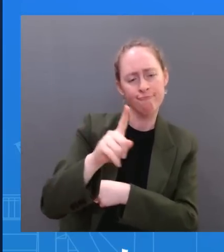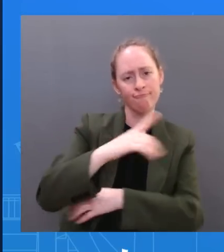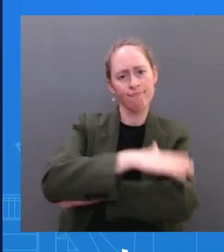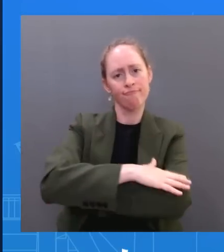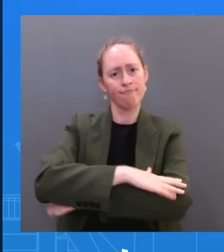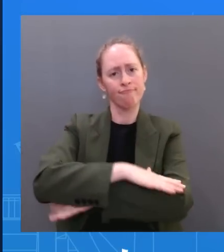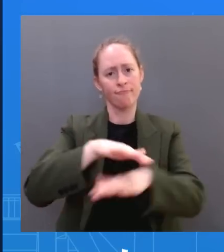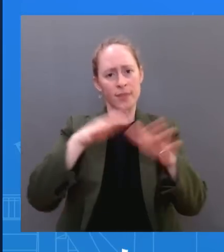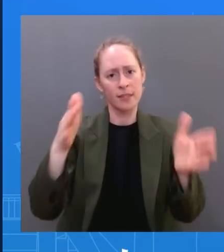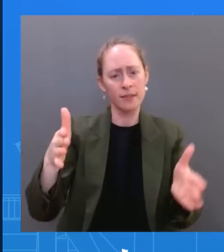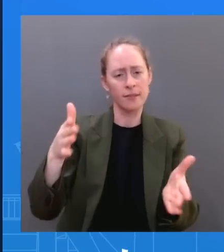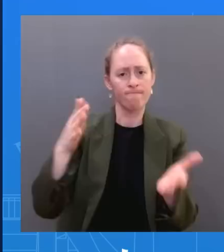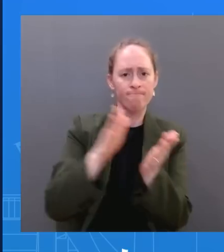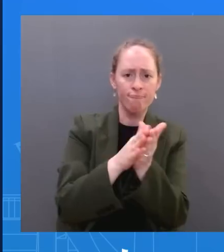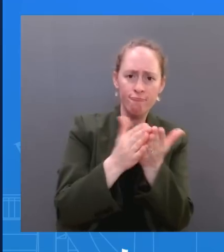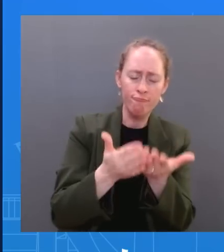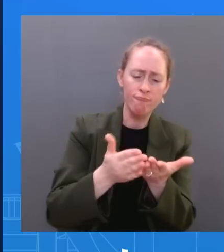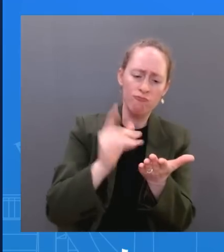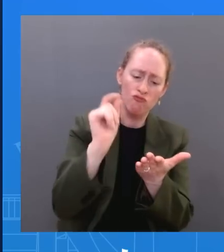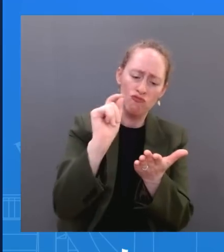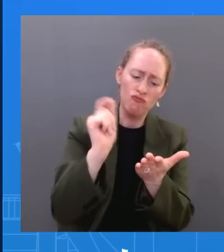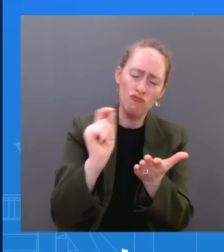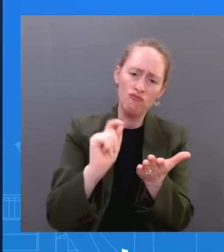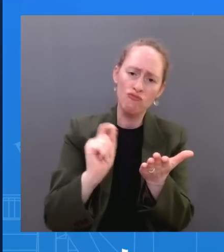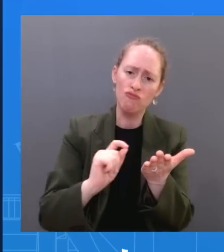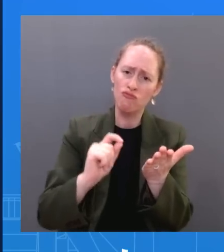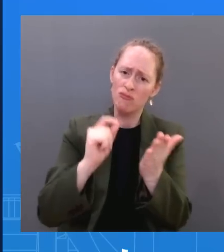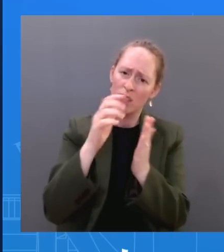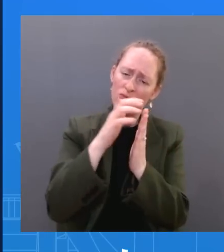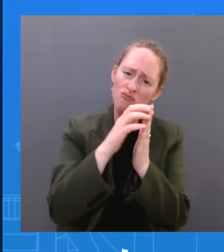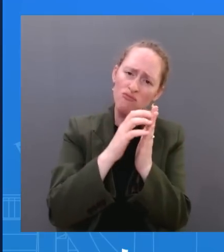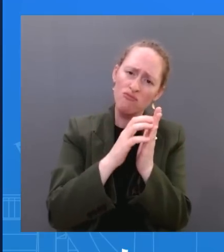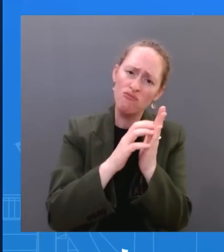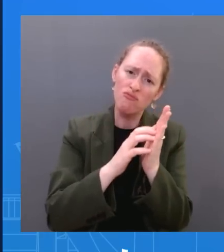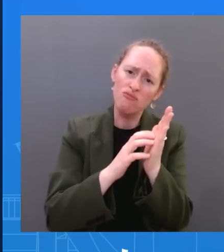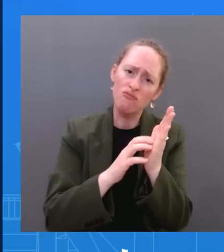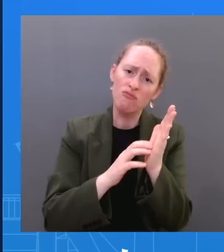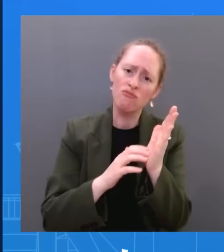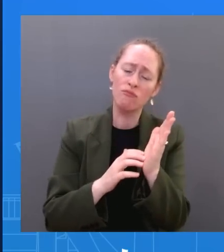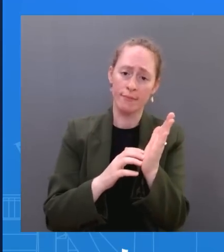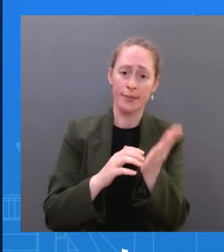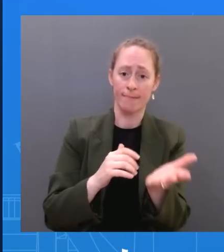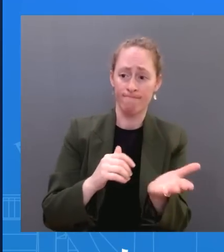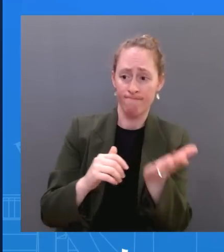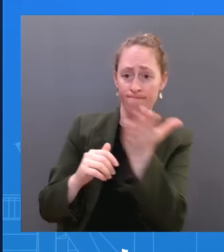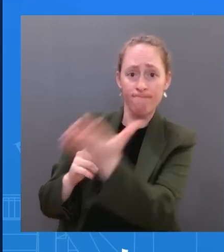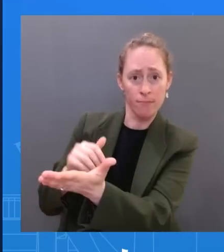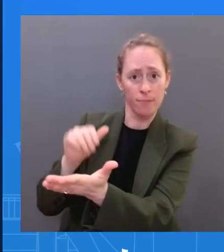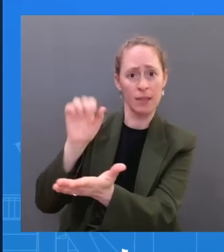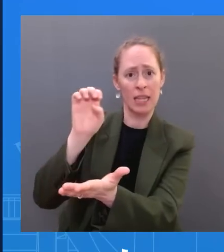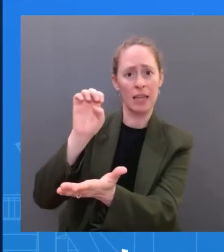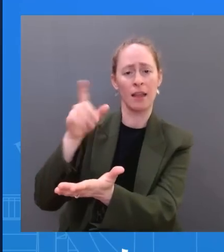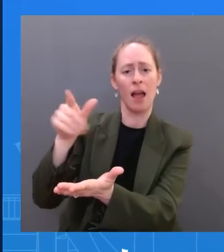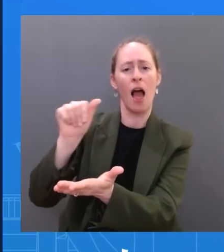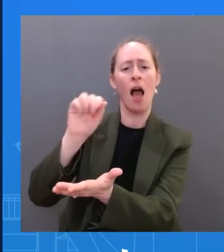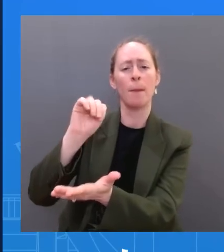that he handed to the ambassador to be taken back to Tokyo. So this is something that the President cares about, as a statesman, as an American President.